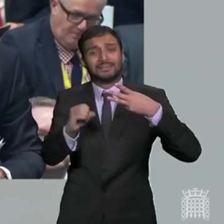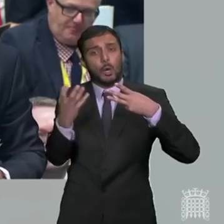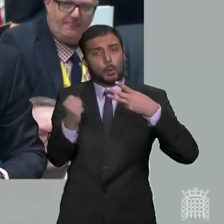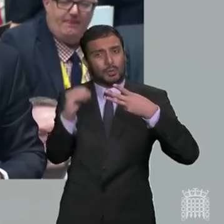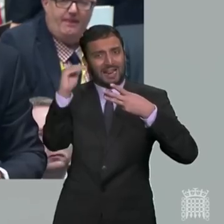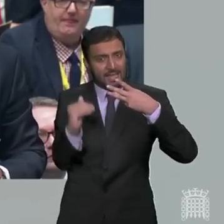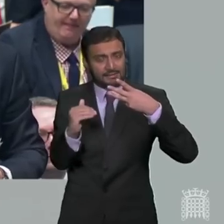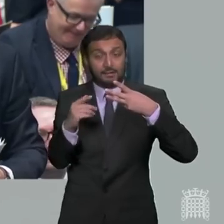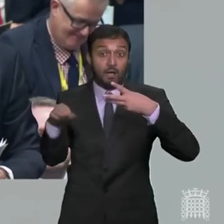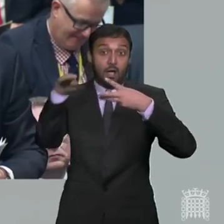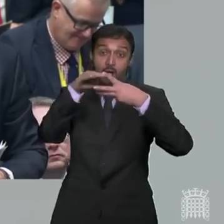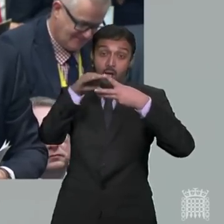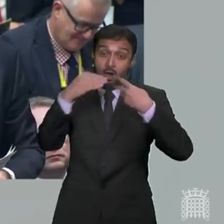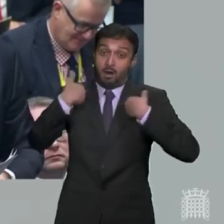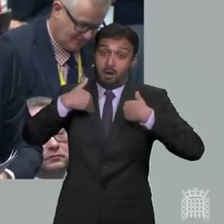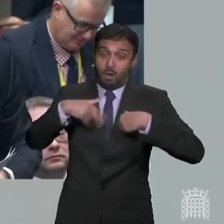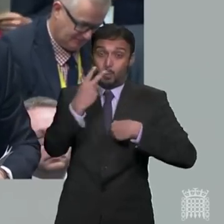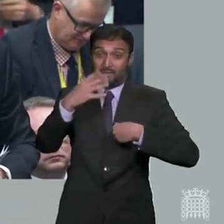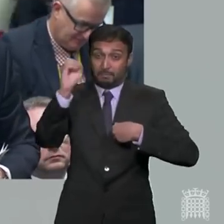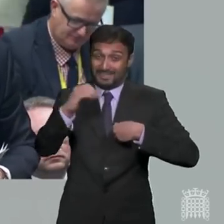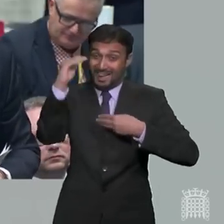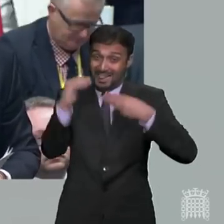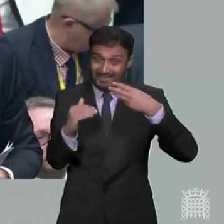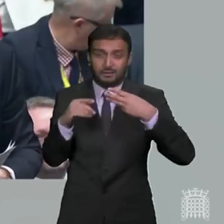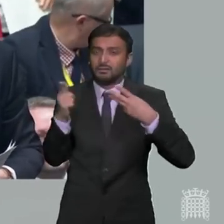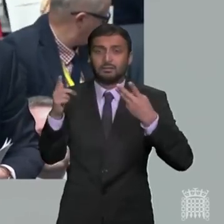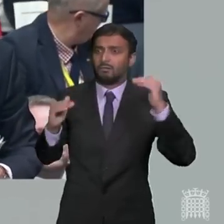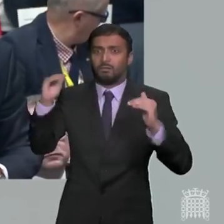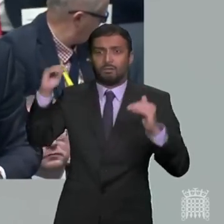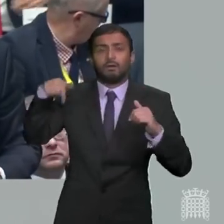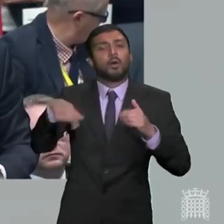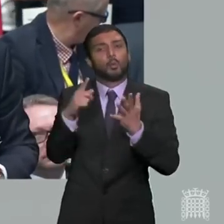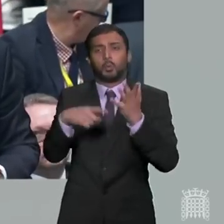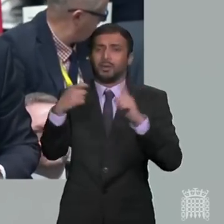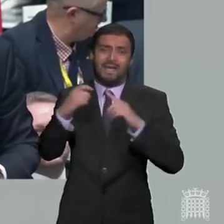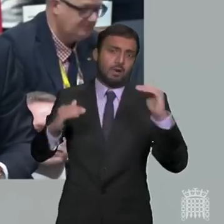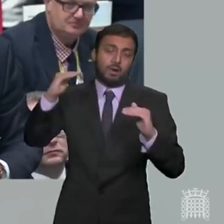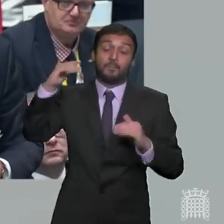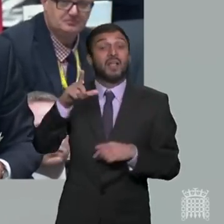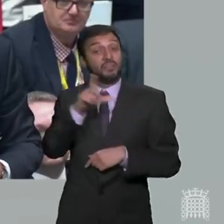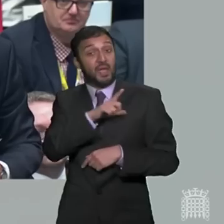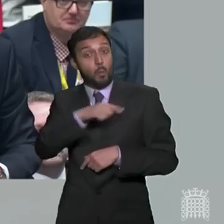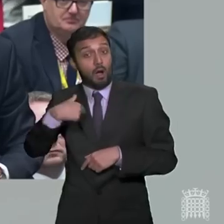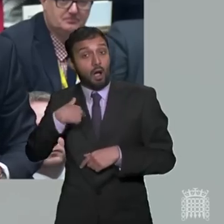This inequality is why the cost of energy and the cost of living are hitting people worse in the UK —incidentally, that is why I am for independence, so that we can choose a better path.